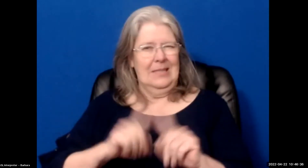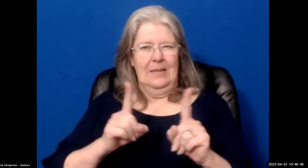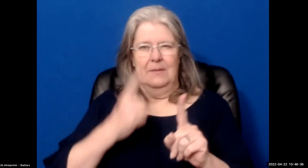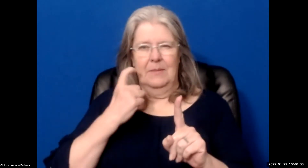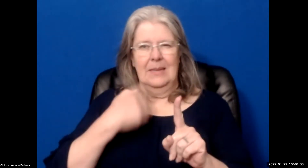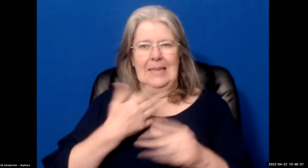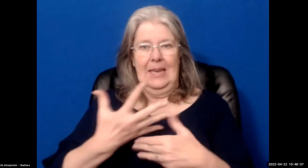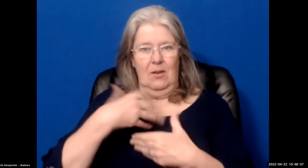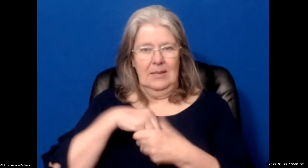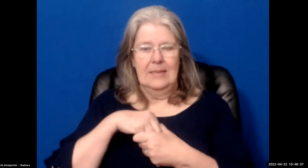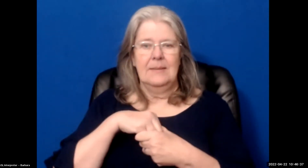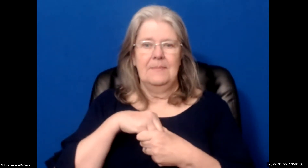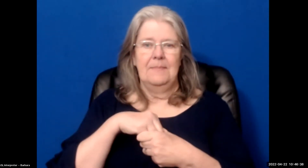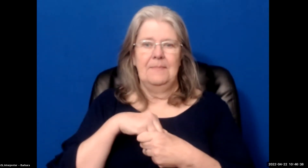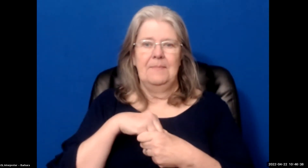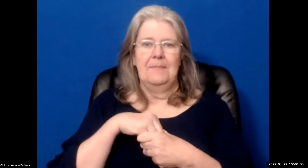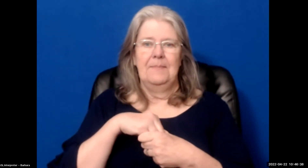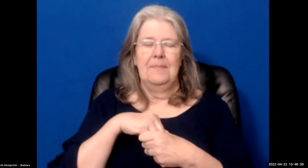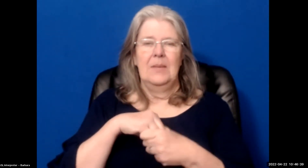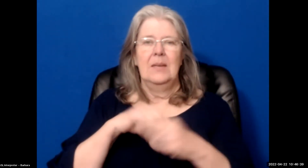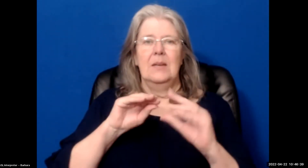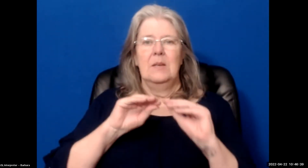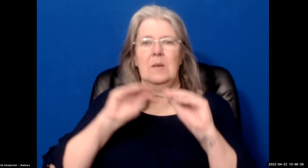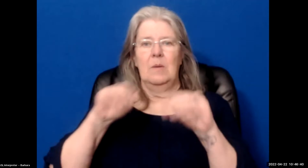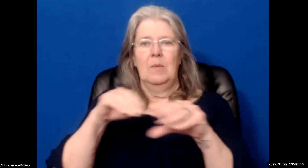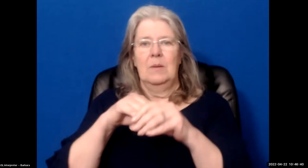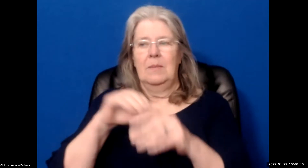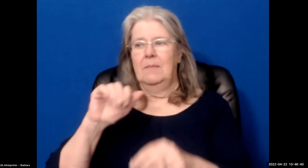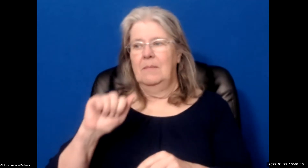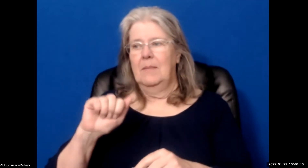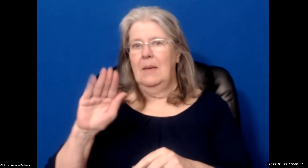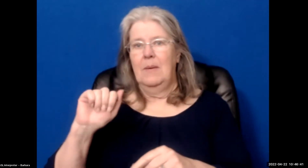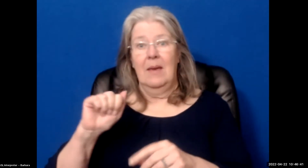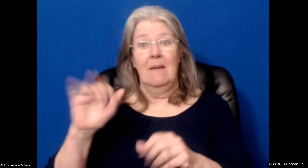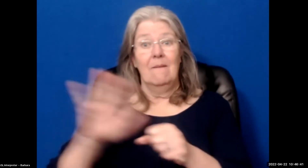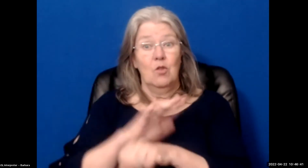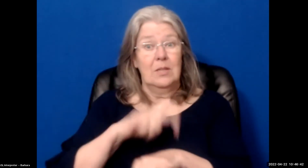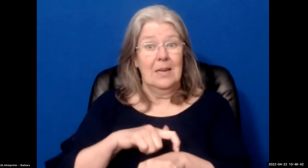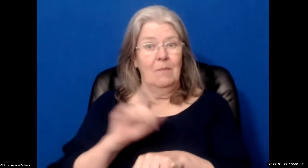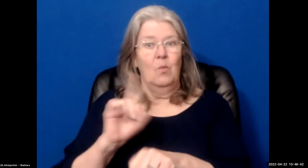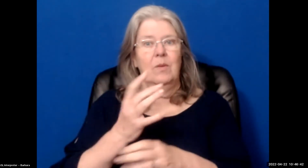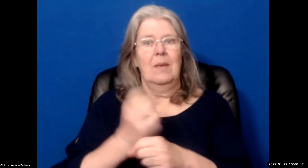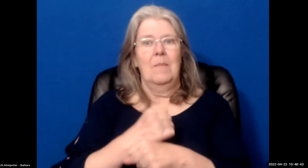So we opted to put him in ABA full time where they made special concessions to keep him